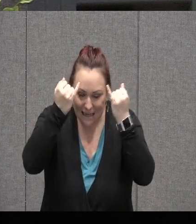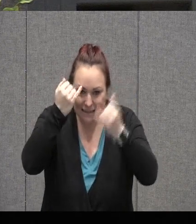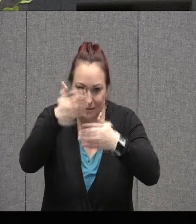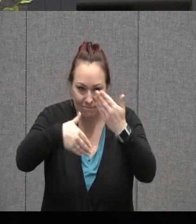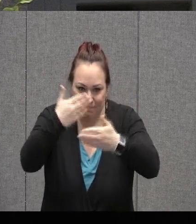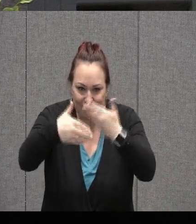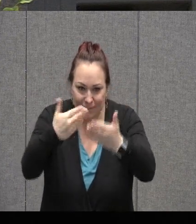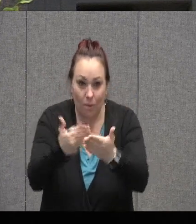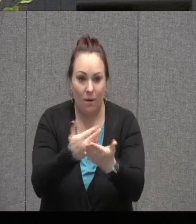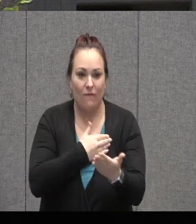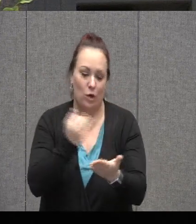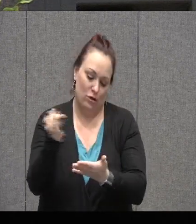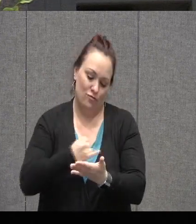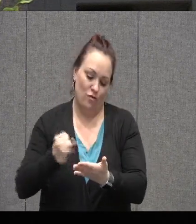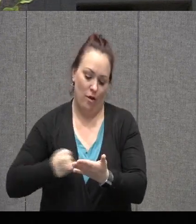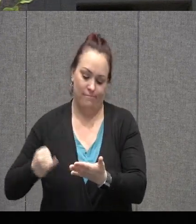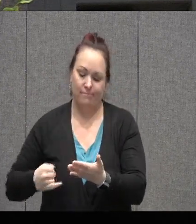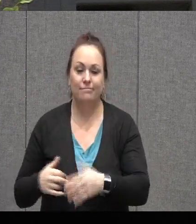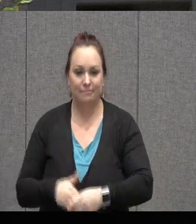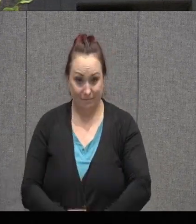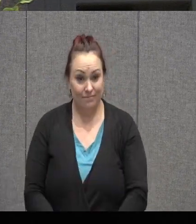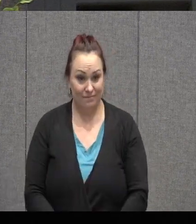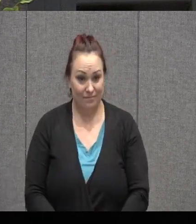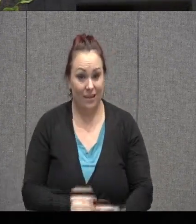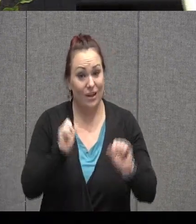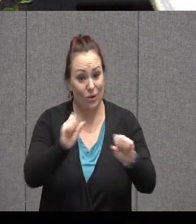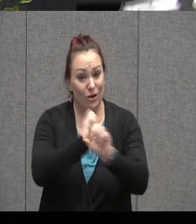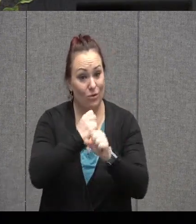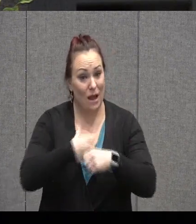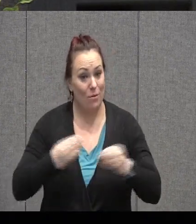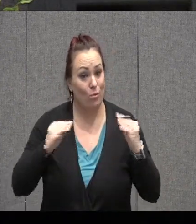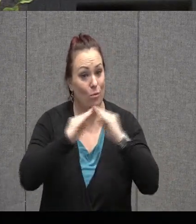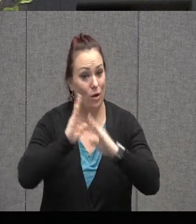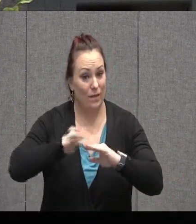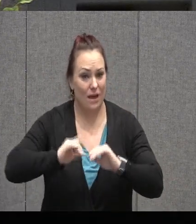before you begin to draw. And you can create more than one, of course.